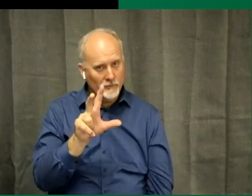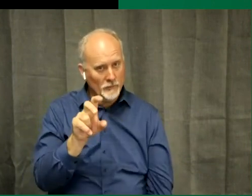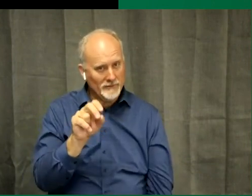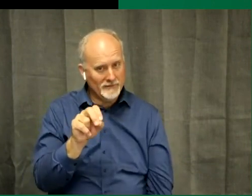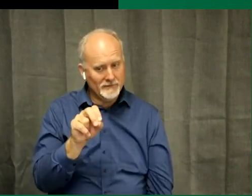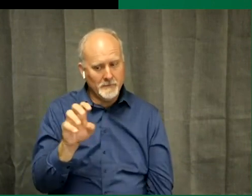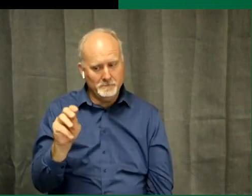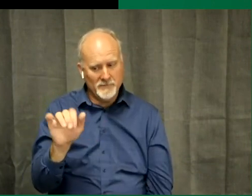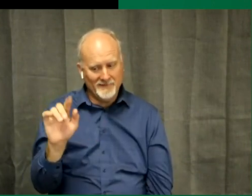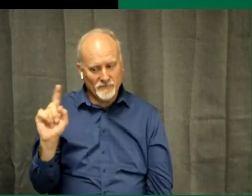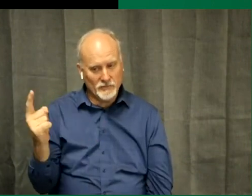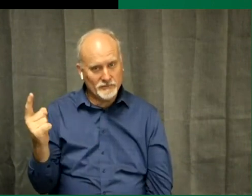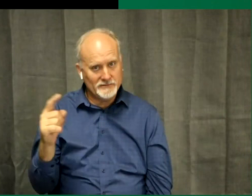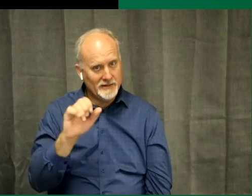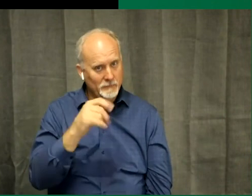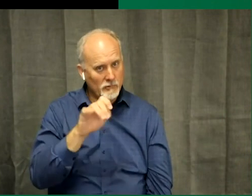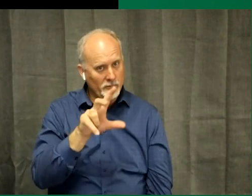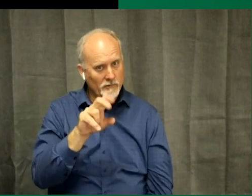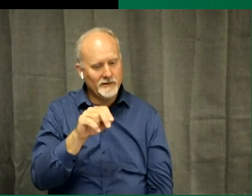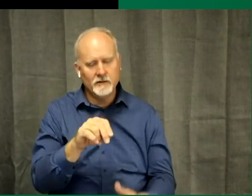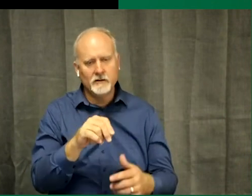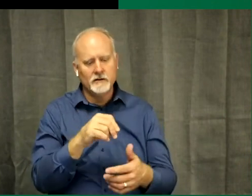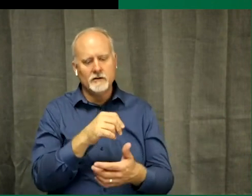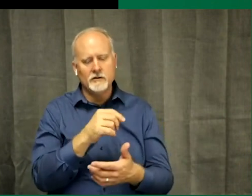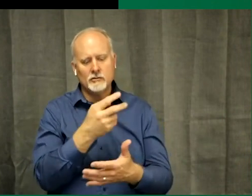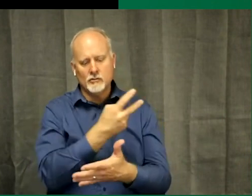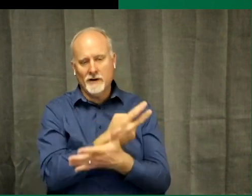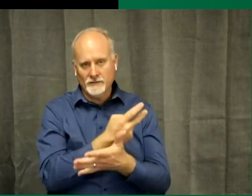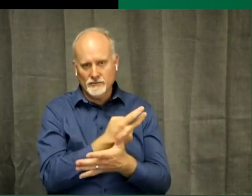1st april 30th is the graduate commencement may 1st our undergraduate commencements